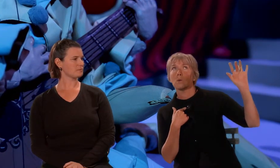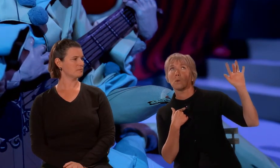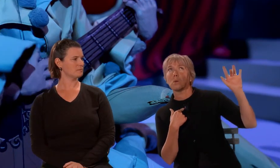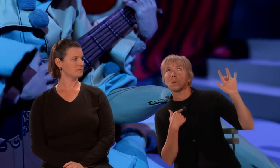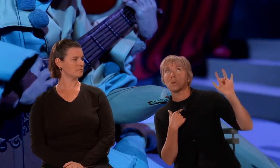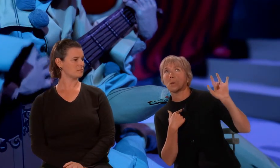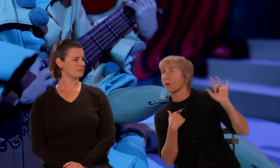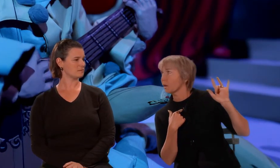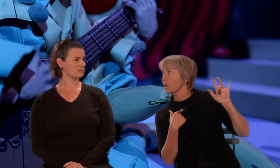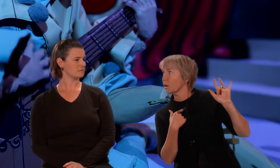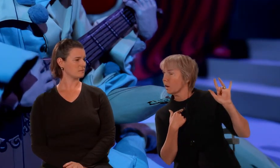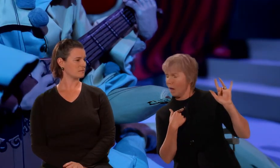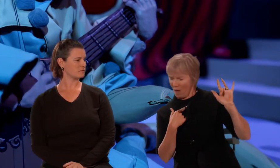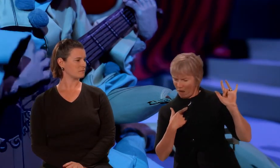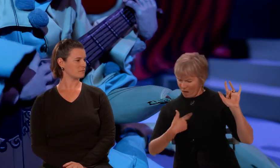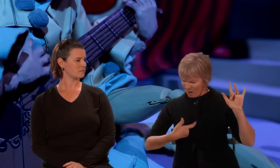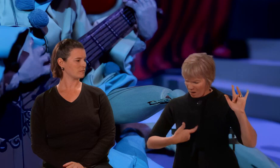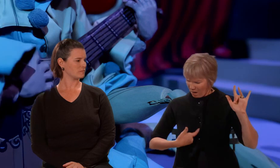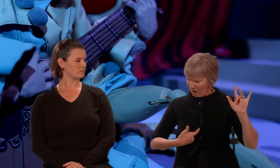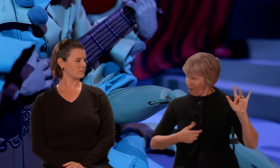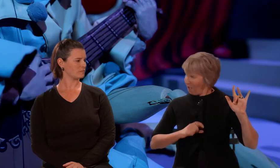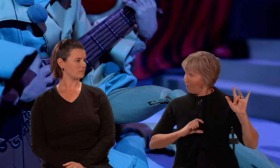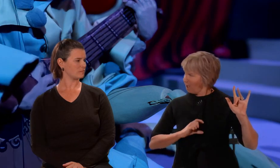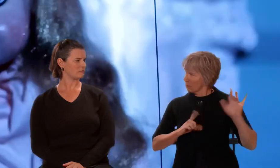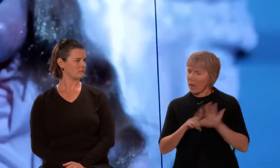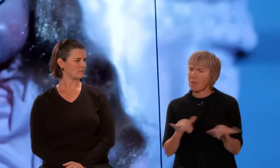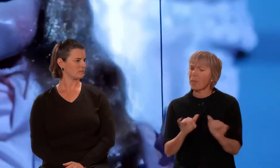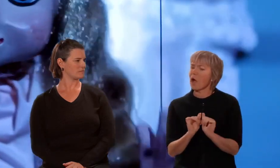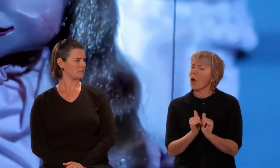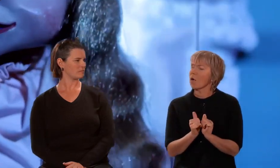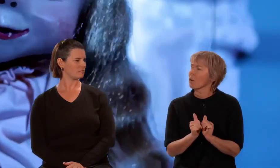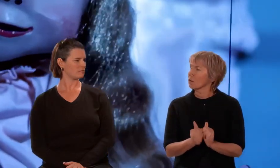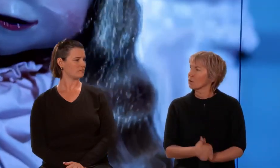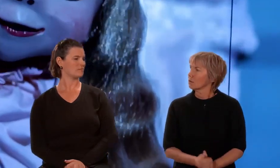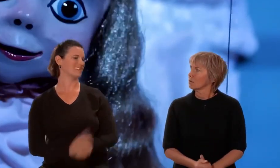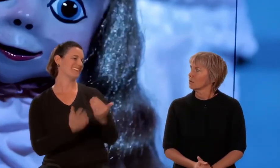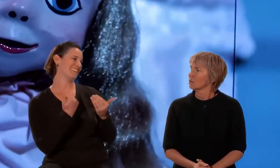when it is hanging on a golden chain around your neck? [Lenore] That's easy, silly.